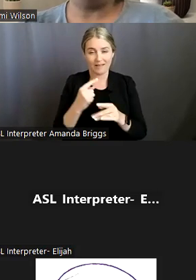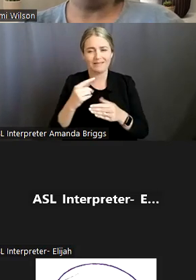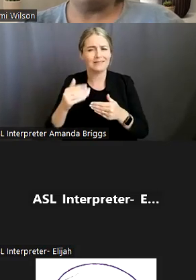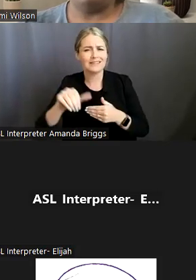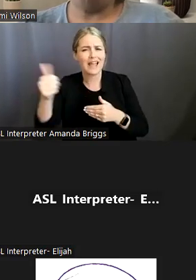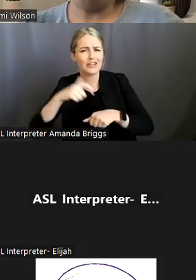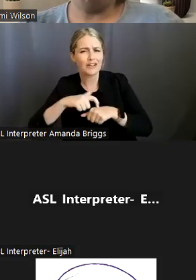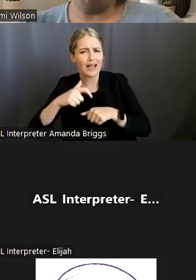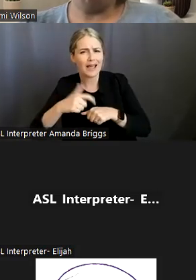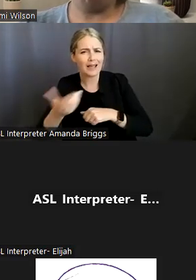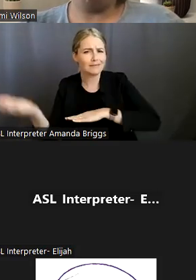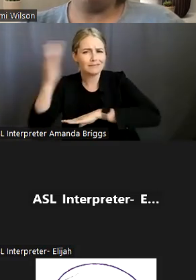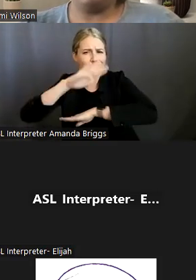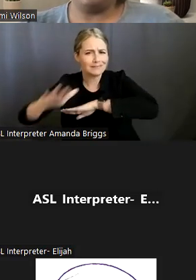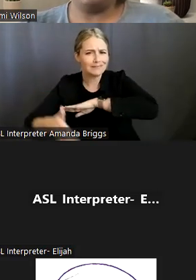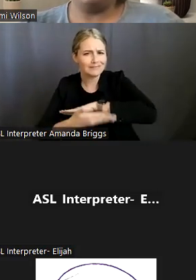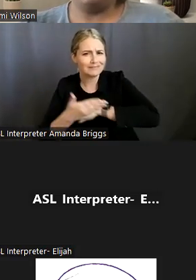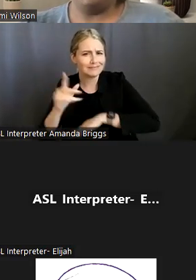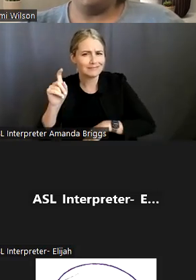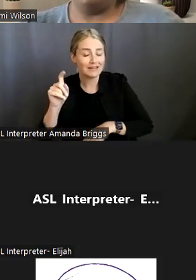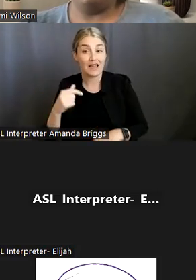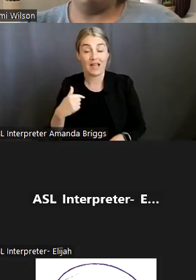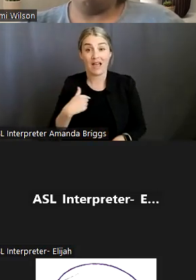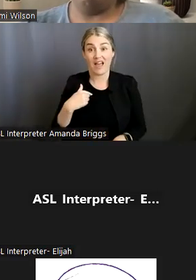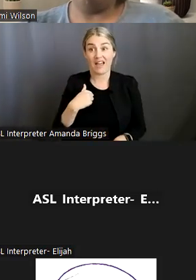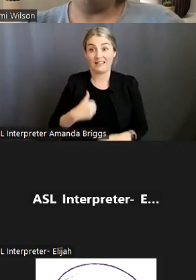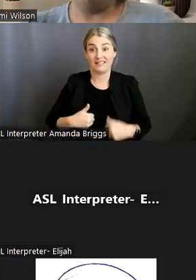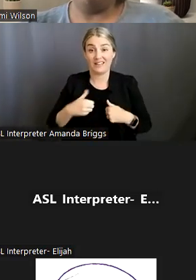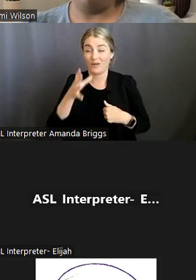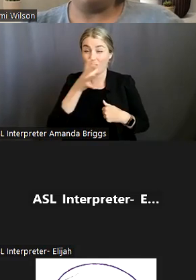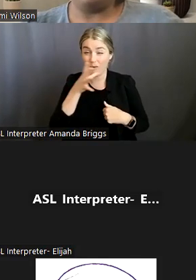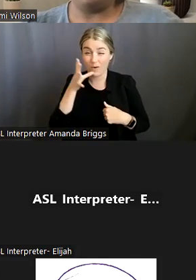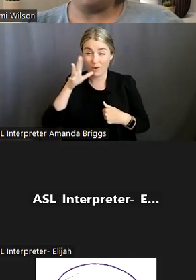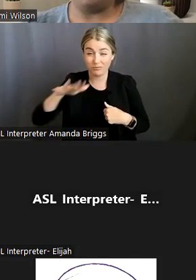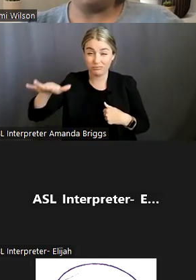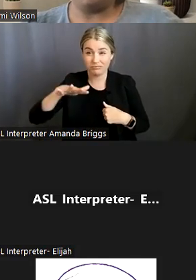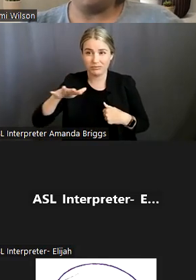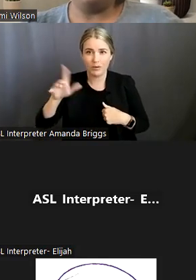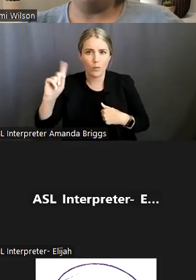find, especially I live in a really rural area, you know, trying to overcome that barrier.